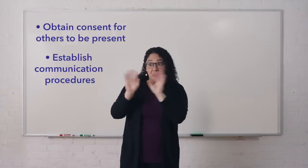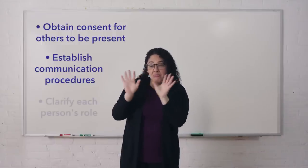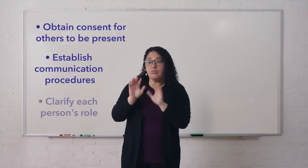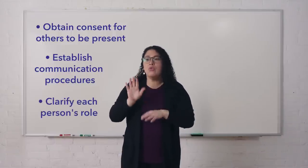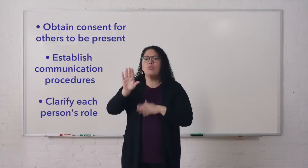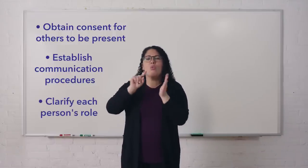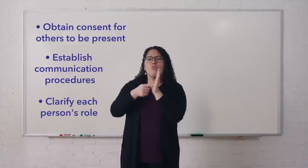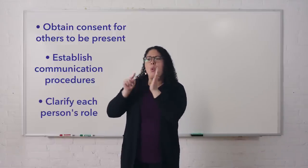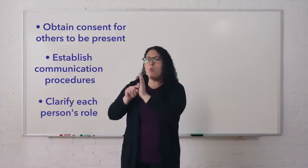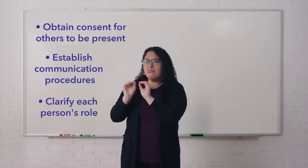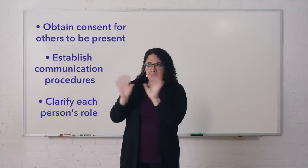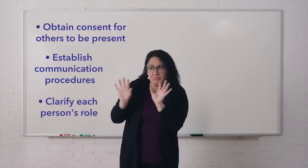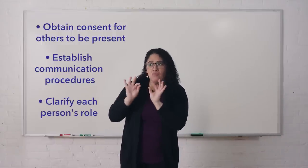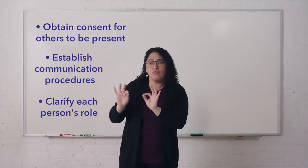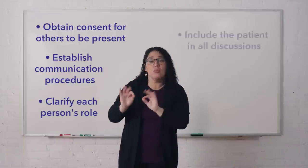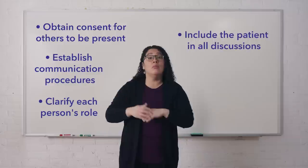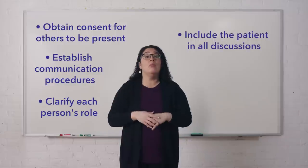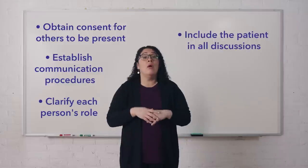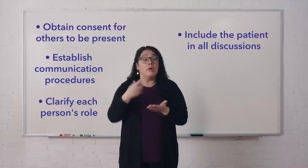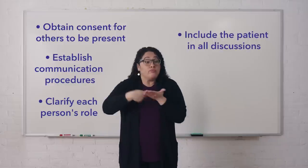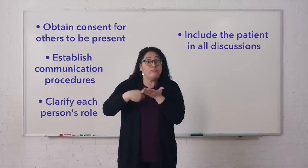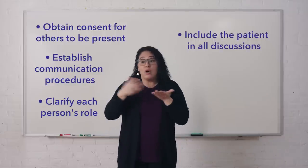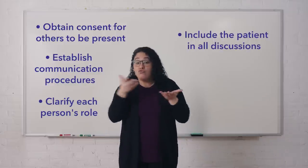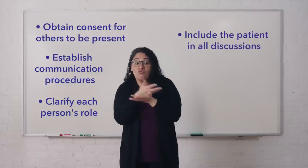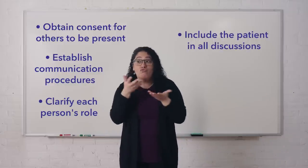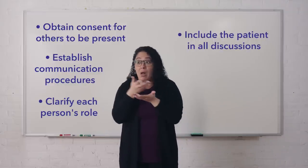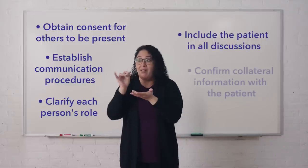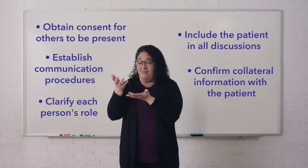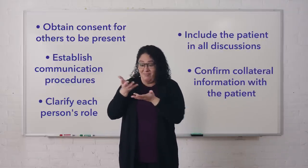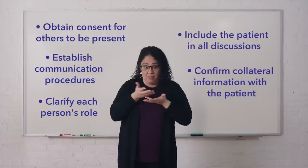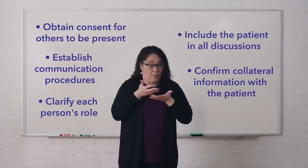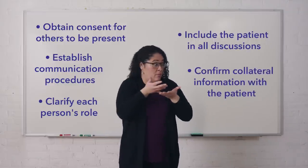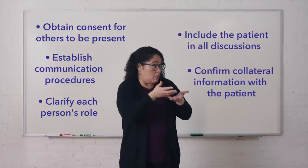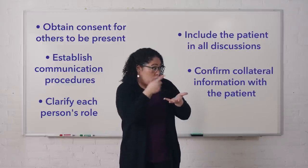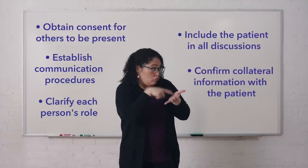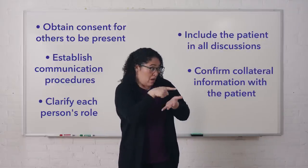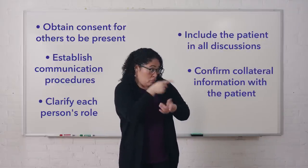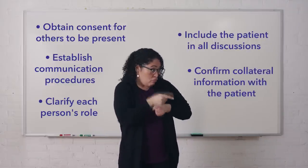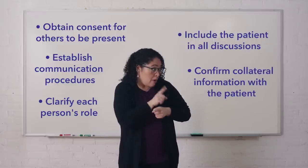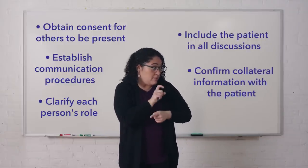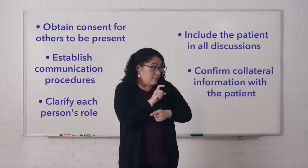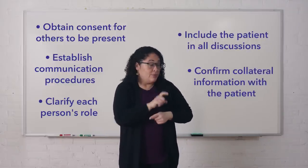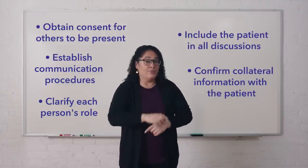Include the patient in all discussions. Any collateral information should be confirmed with the patient.